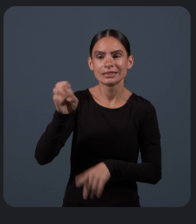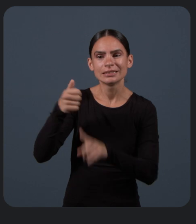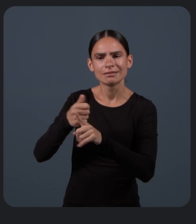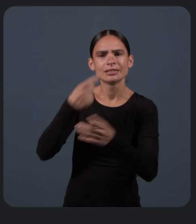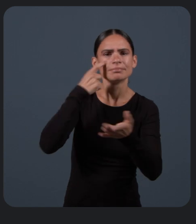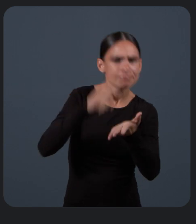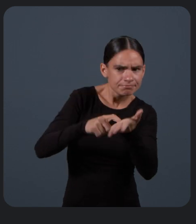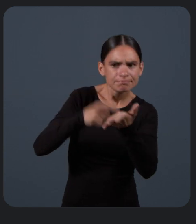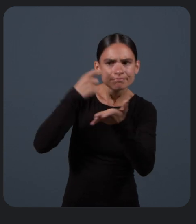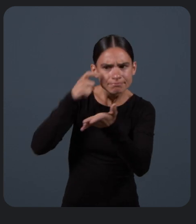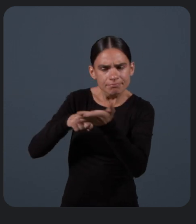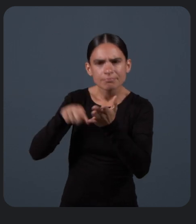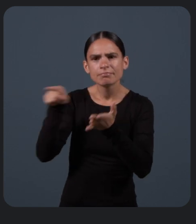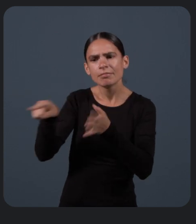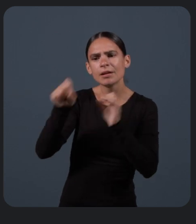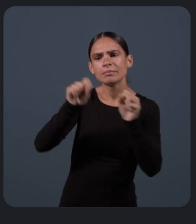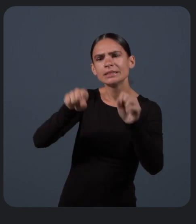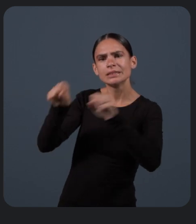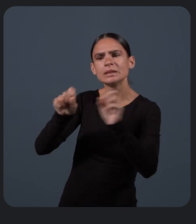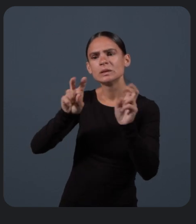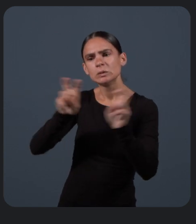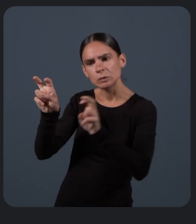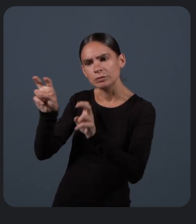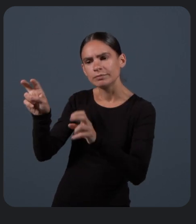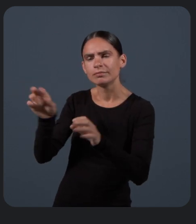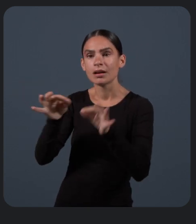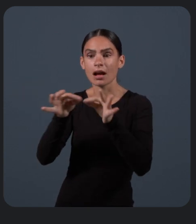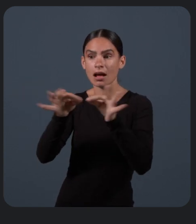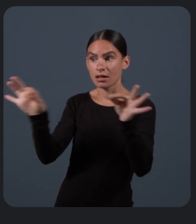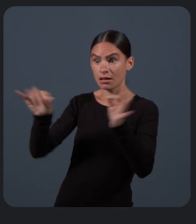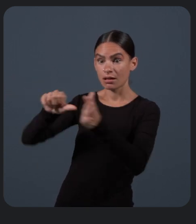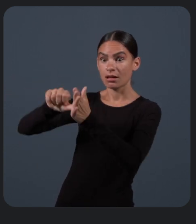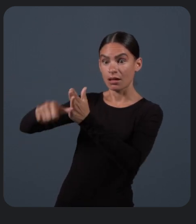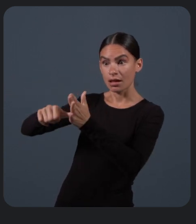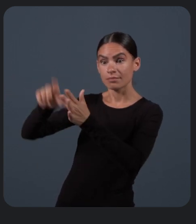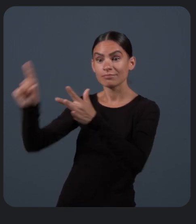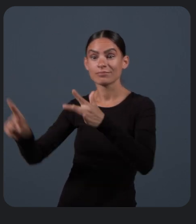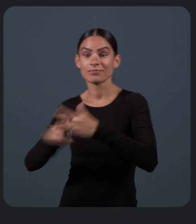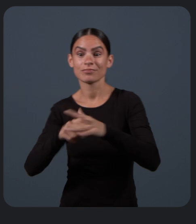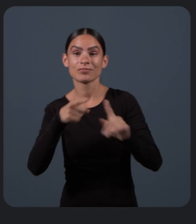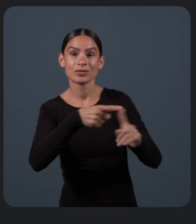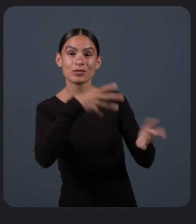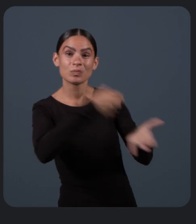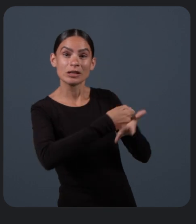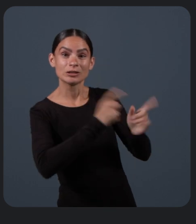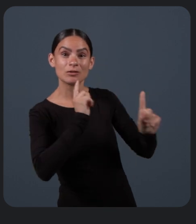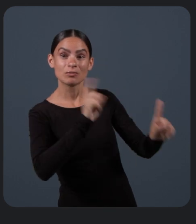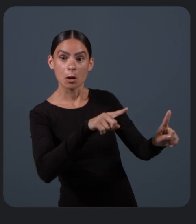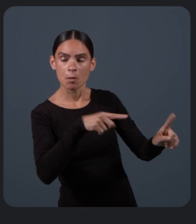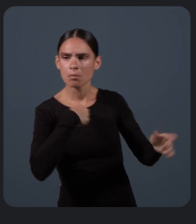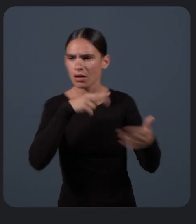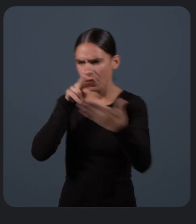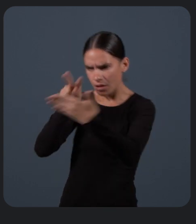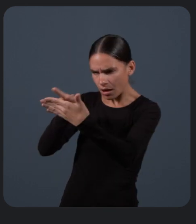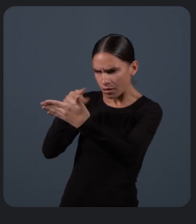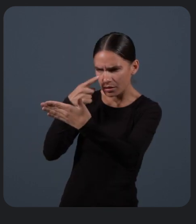by highlighting the lines of code that have appeared in crash reports so I can investigate and fix issues along the way.